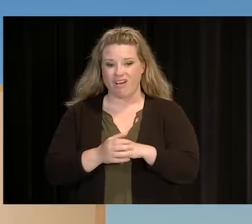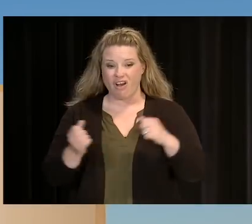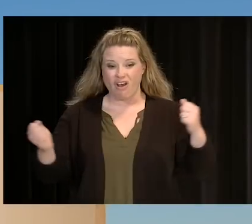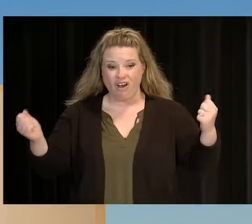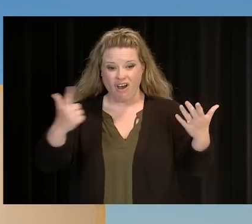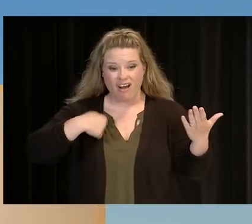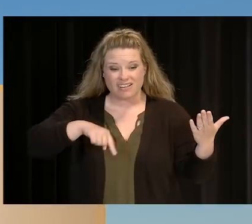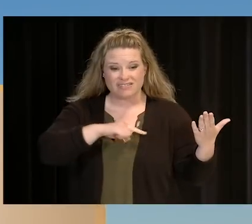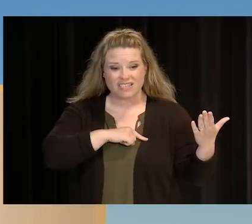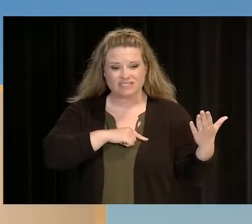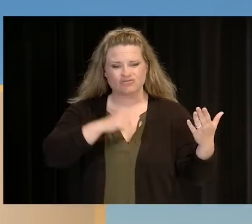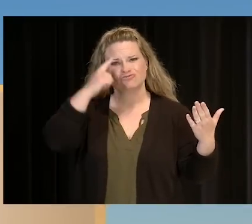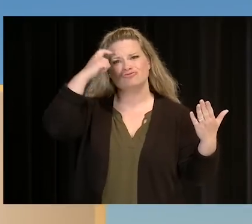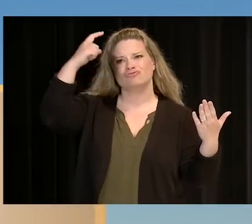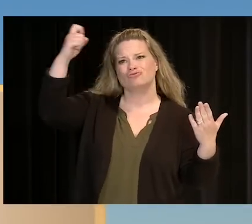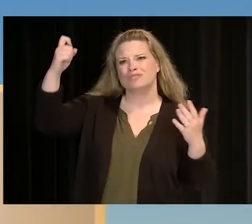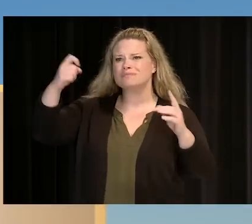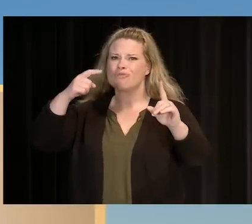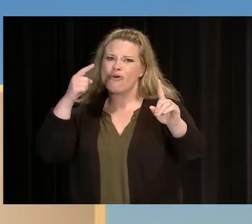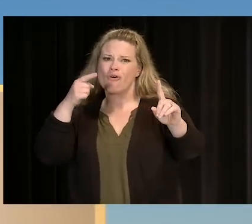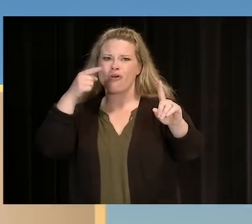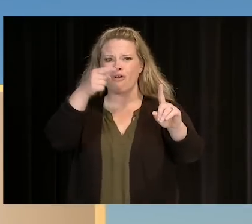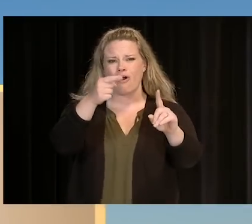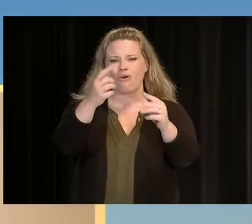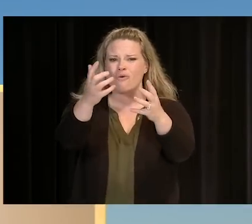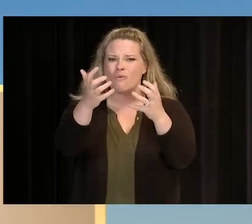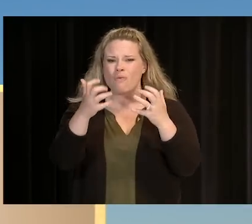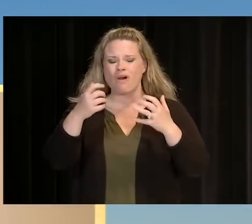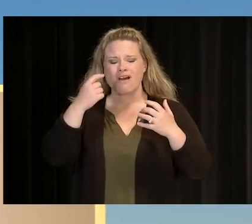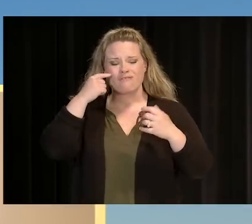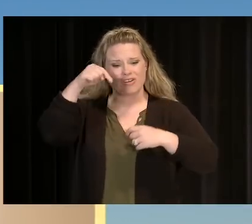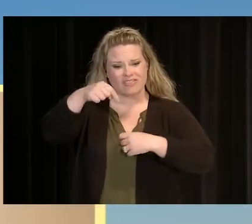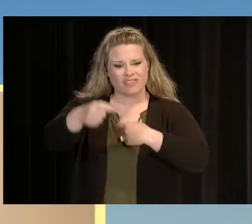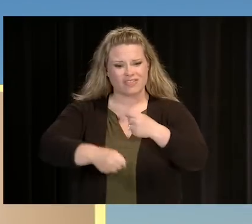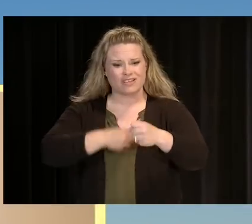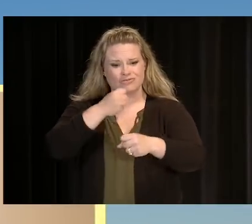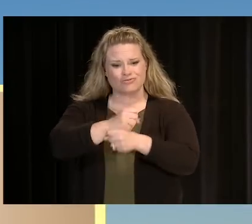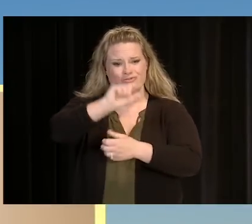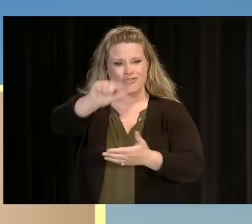WE ALL HAD DREAMS FOR THIS YEAR, WE ALL HAD GOALS, ASPIRATIONS, AND PLANS FOR HOW THIS YEAR WAS GOING TO BE.